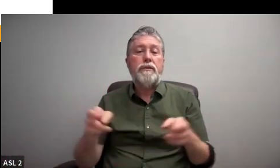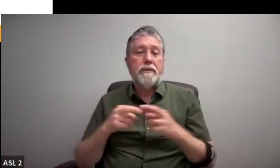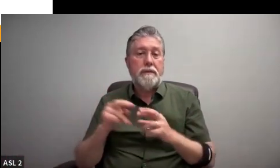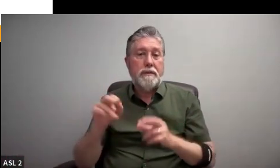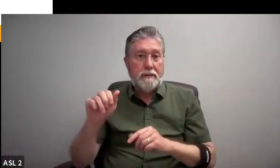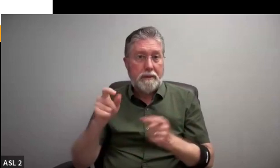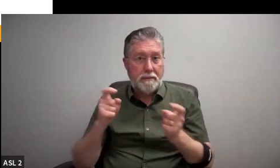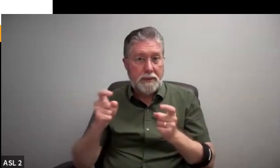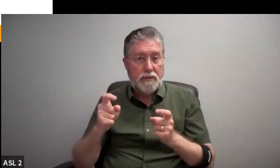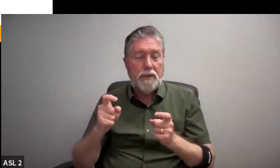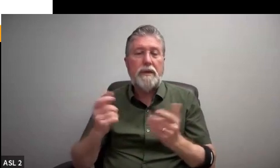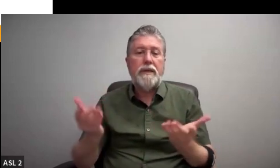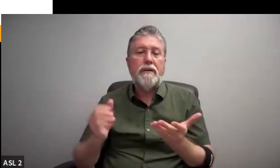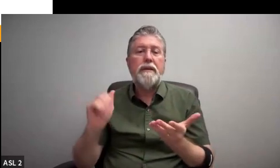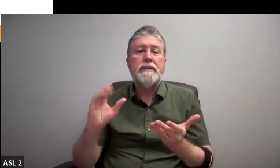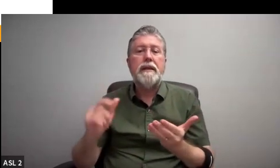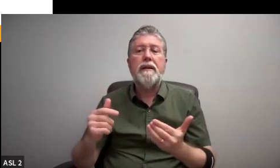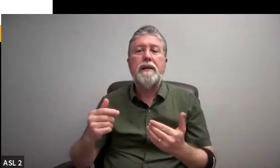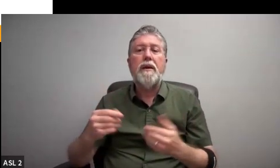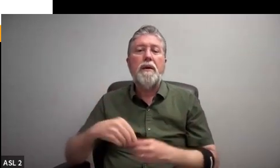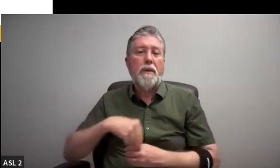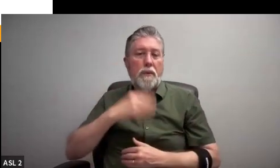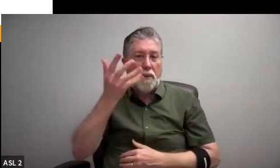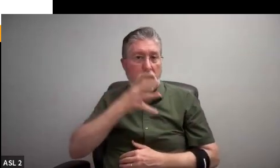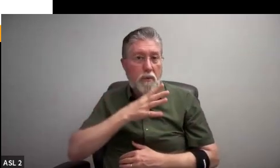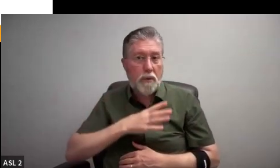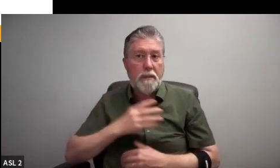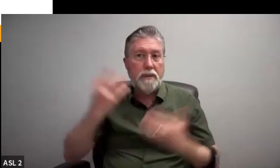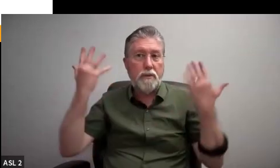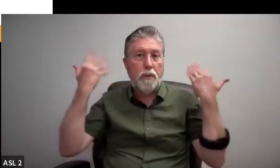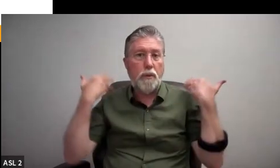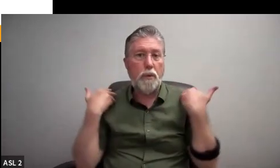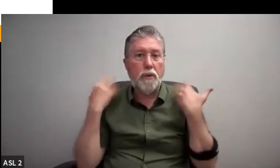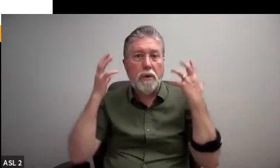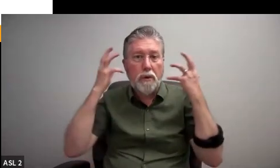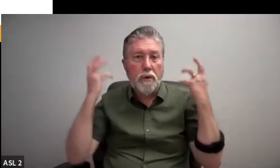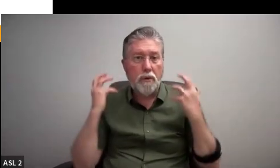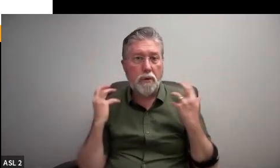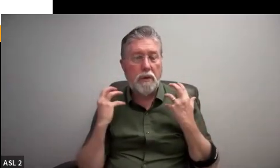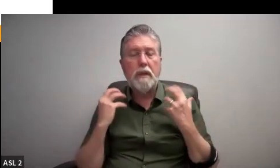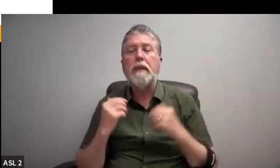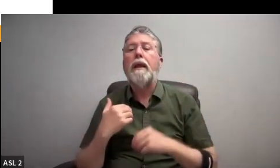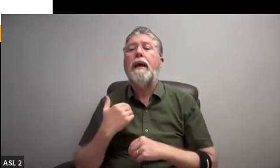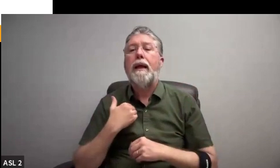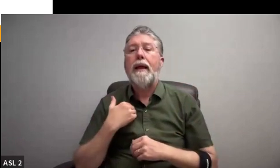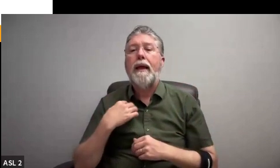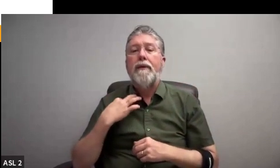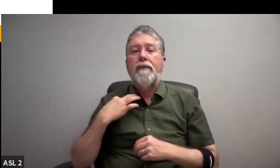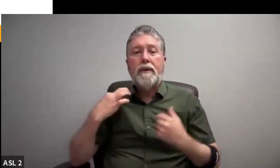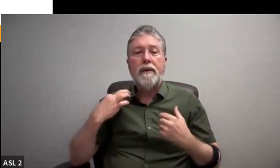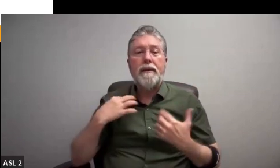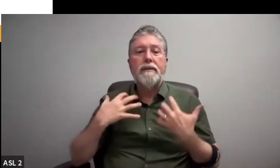white woman with shoulder length curly hair. I am wearing a black sweater today with a multicolored